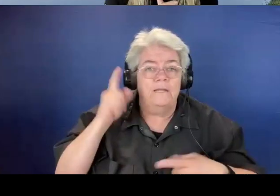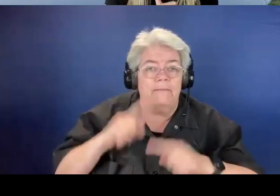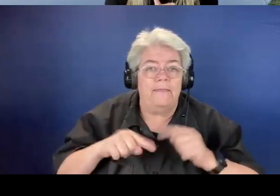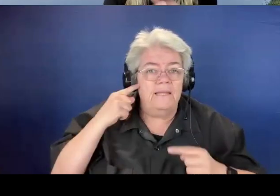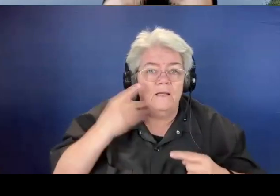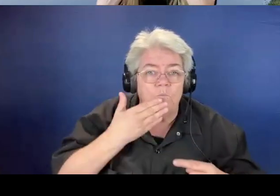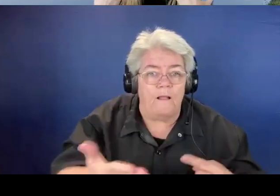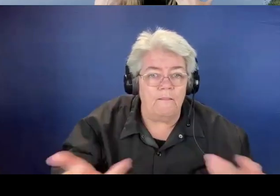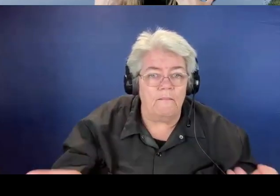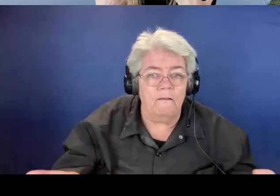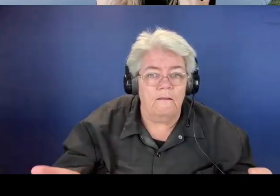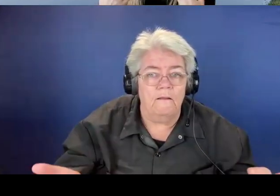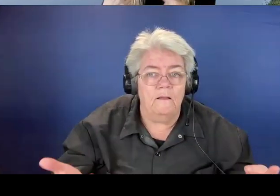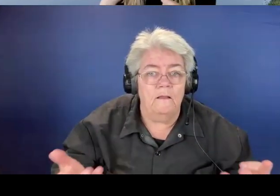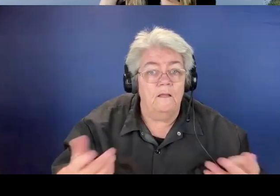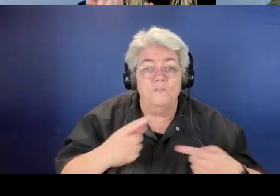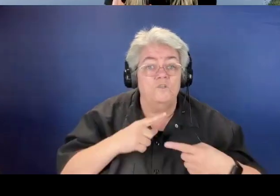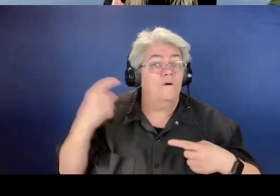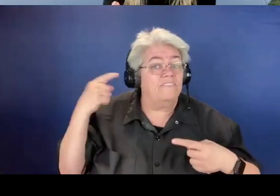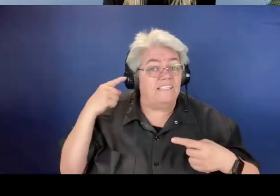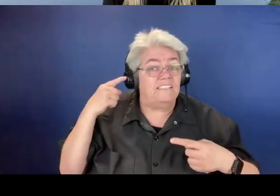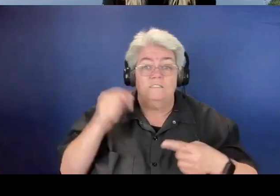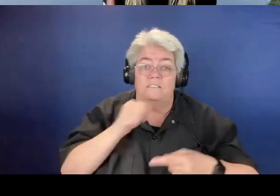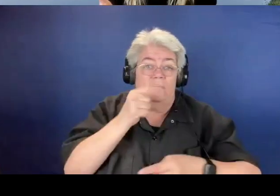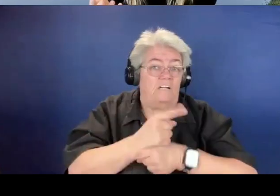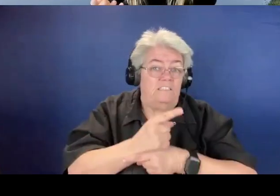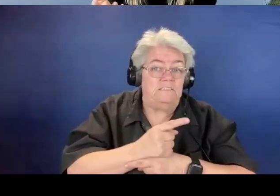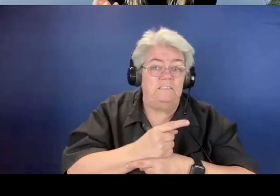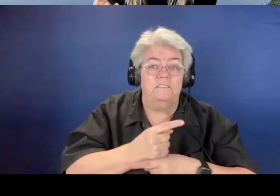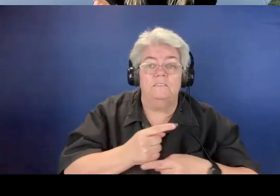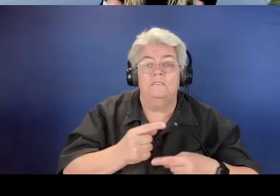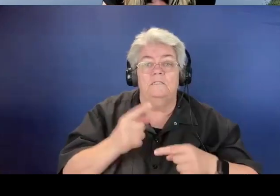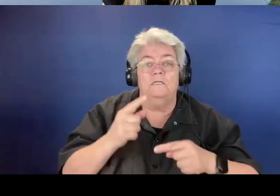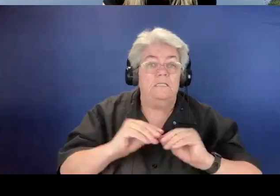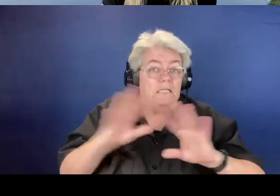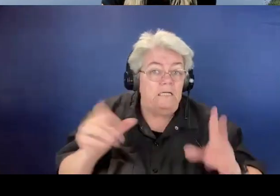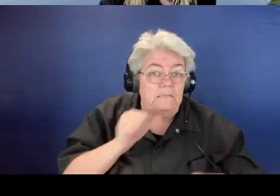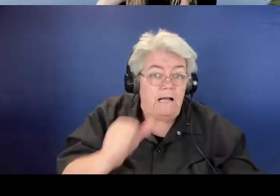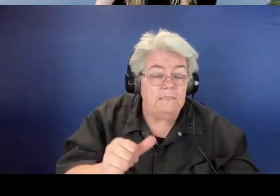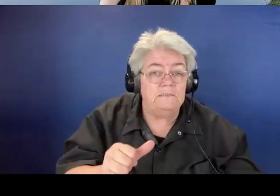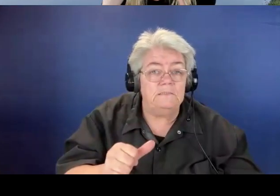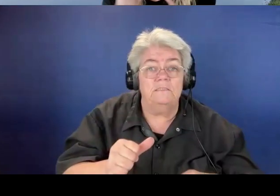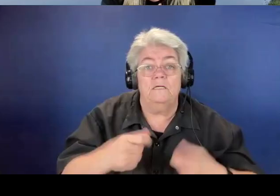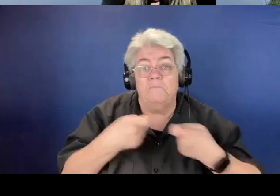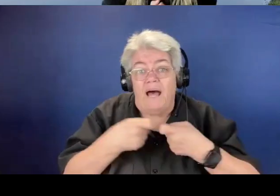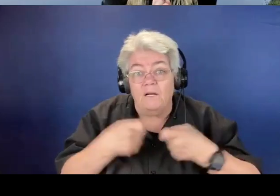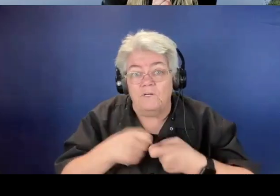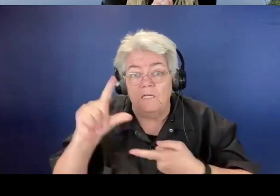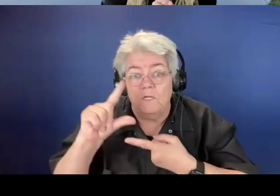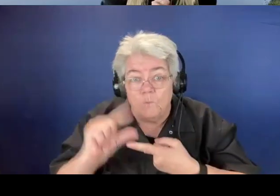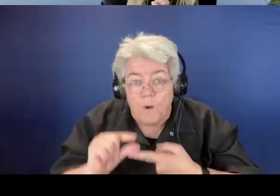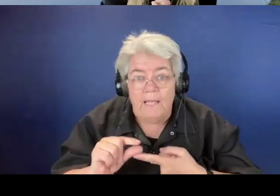So, maybe the device is faulty, a cable is loose, they need a fresh battery. There's another option.